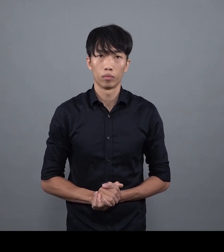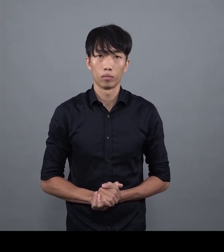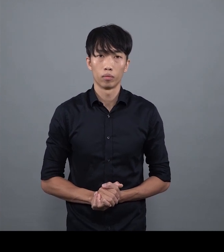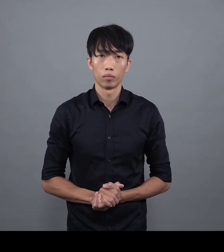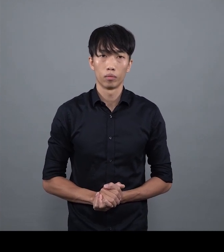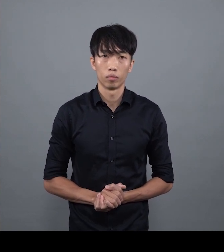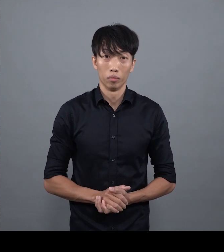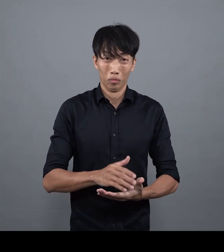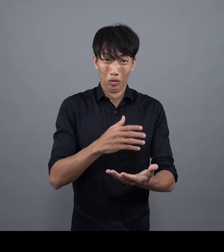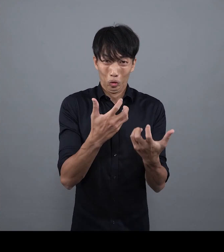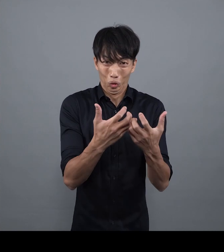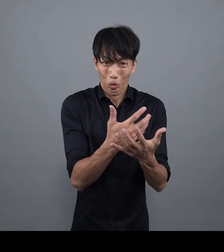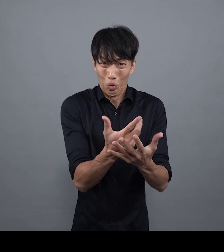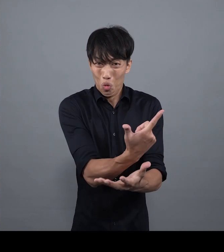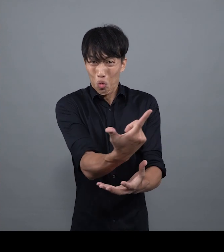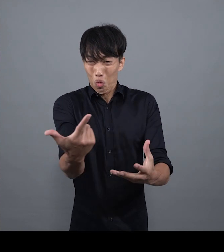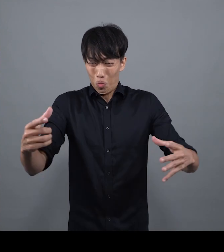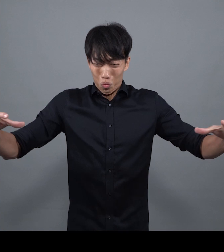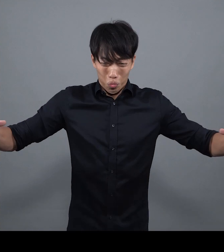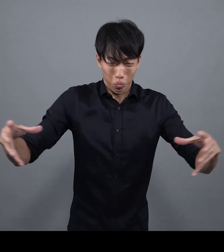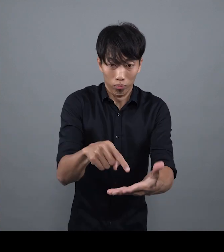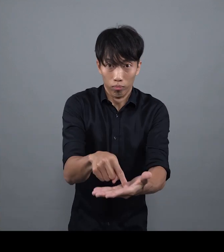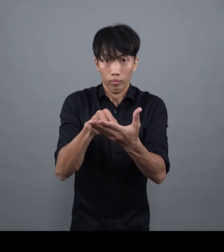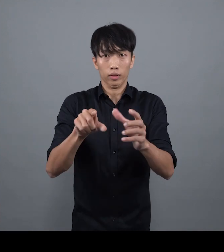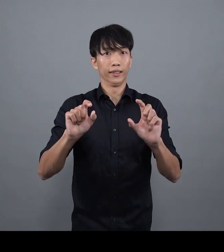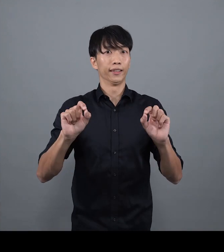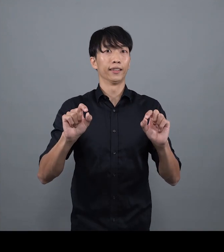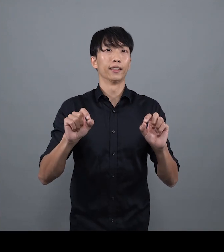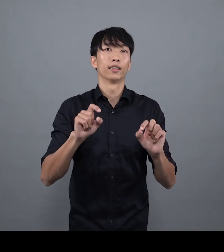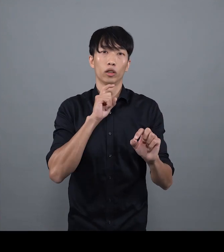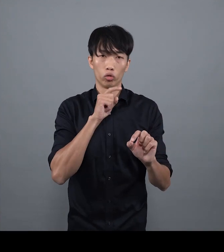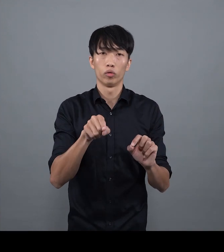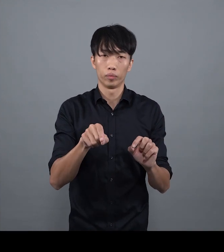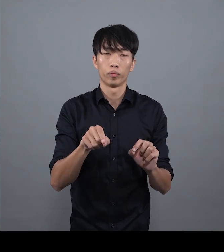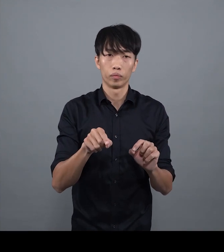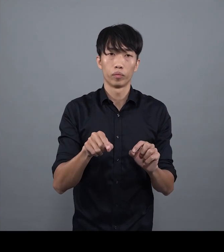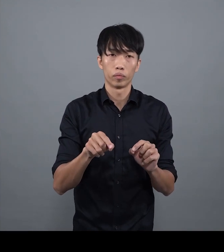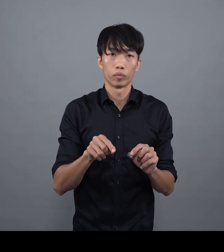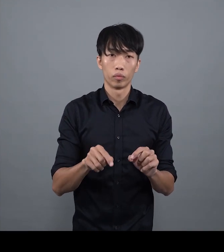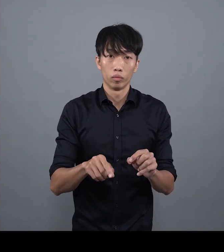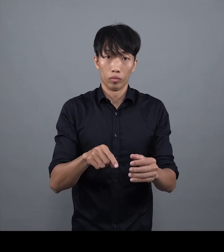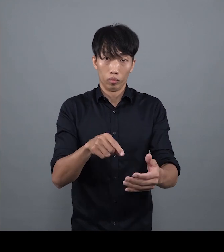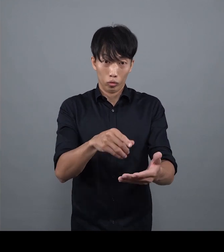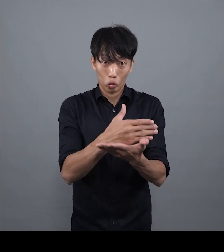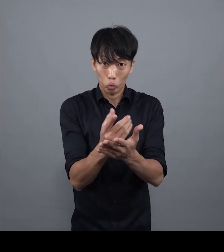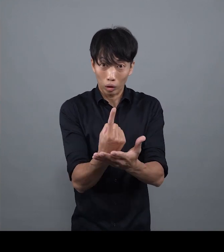As soon as the quantity is high, meaning will emerge One object alone speaks only to whatever I associate it with it